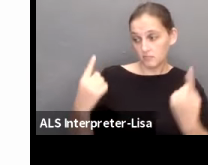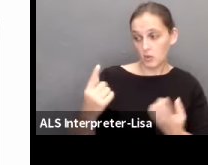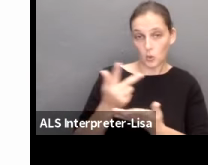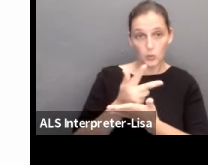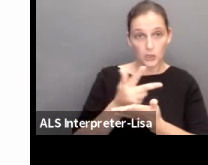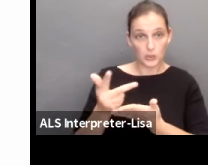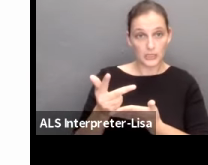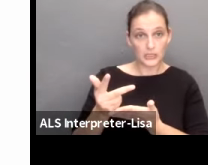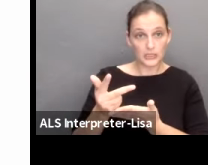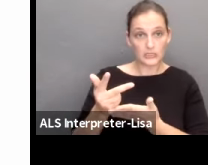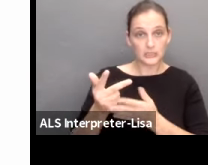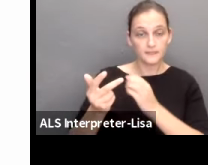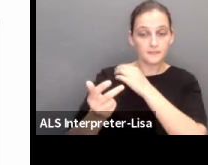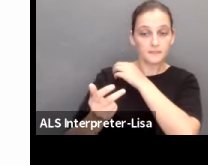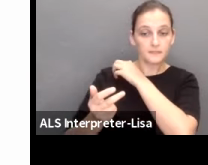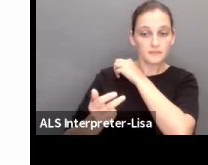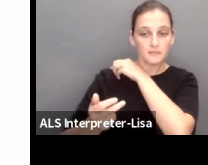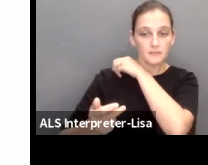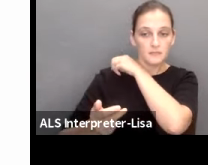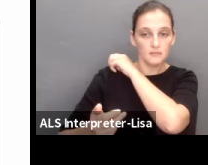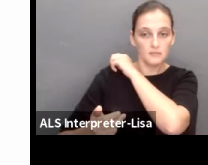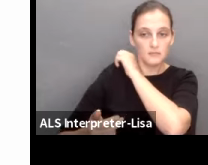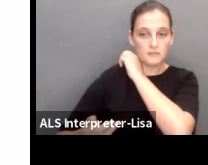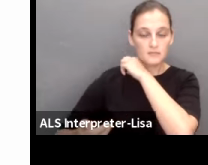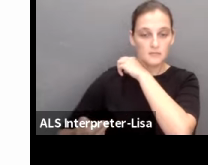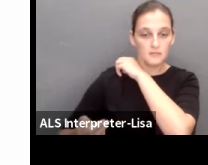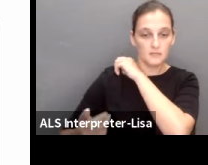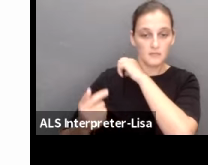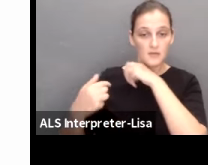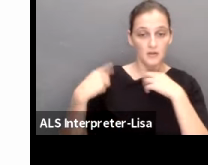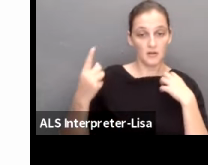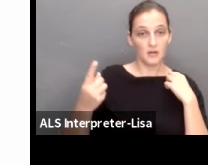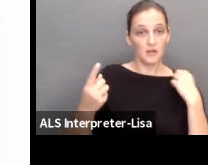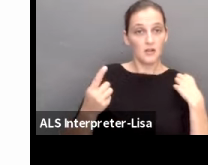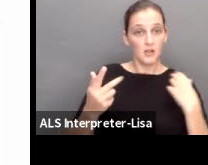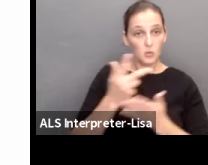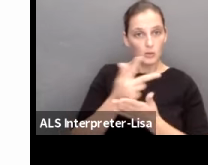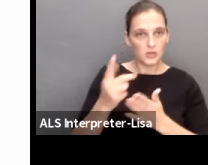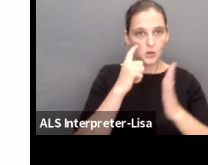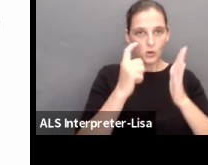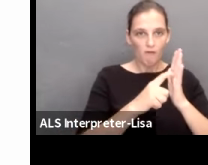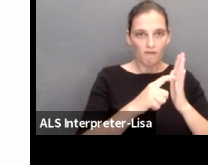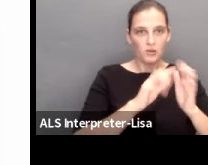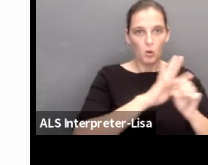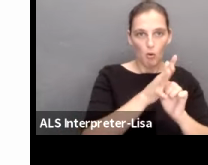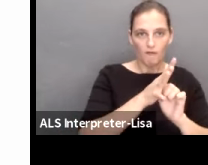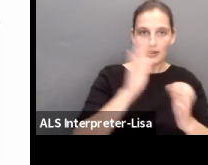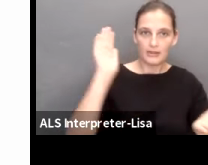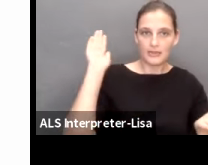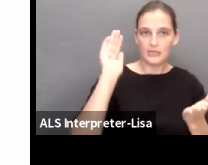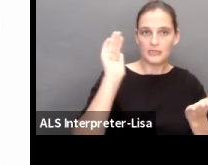we have seen our cases drop, and we expect to continue on that trend at this time.